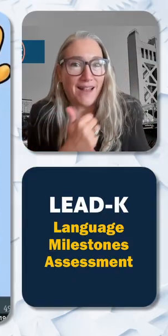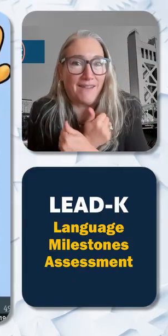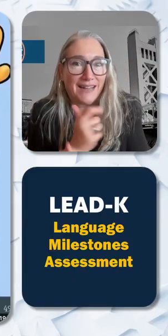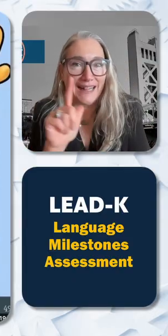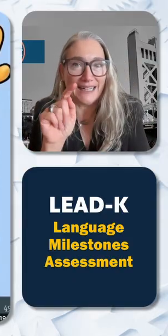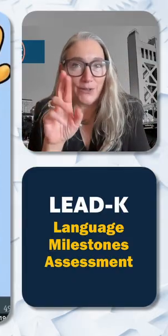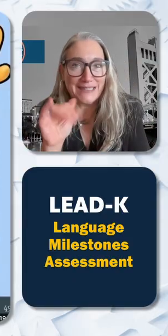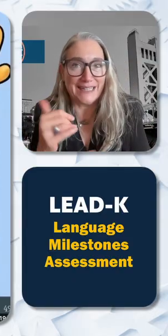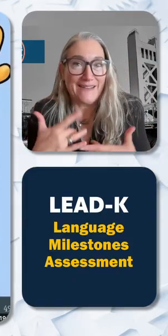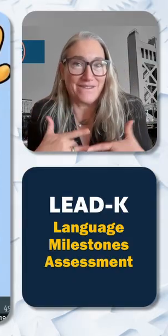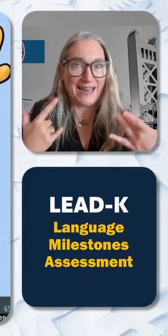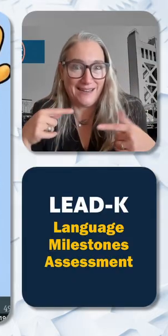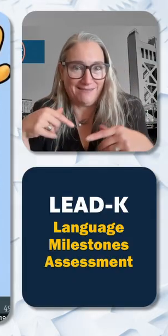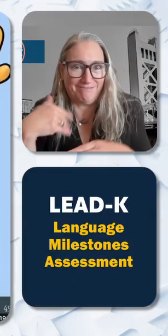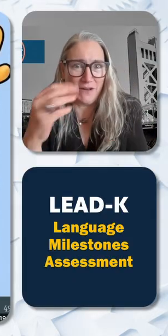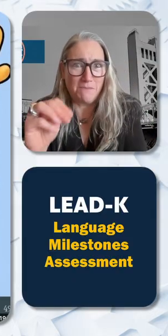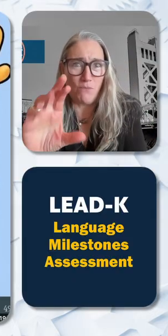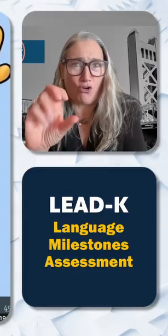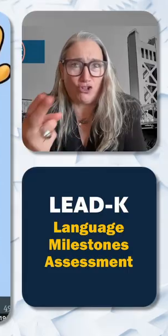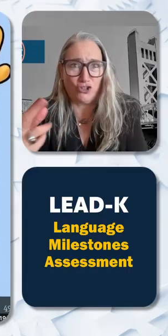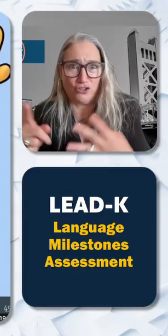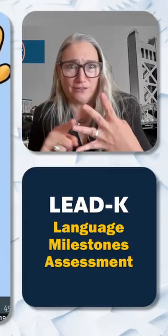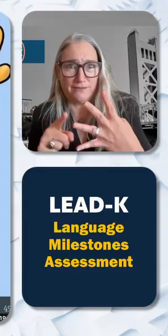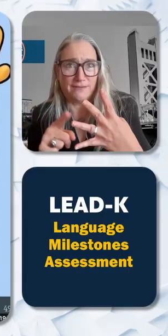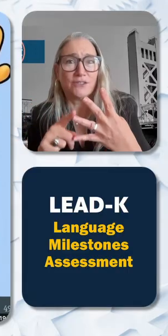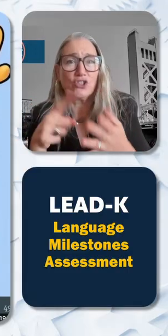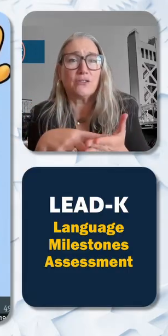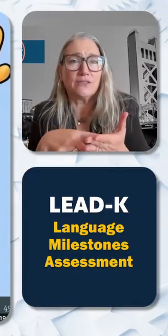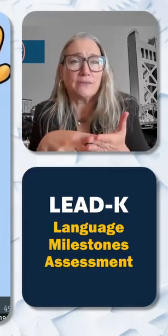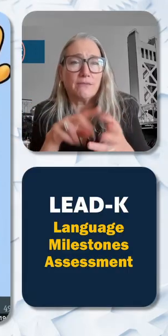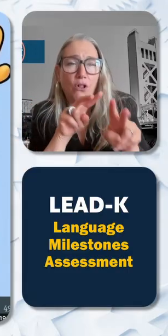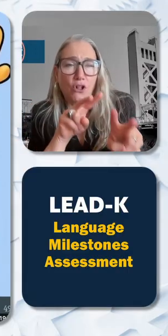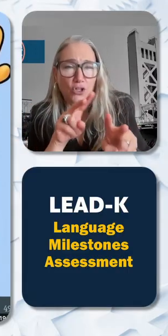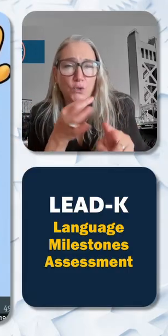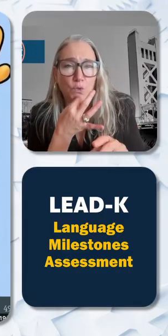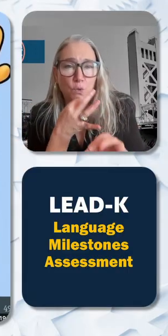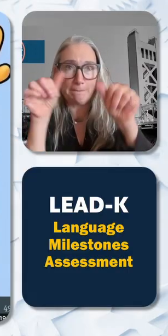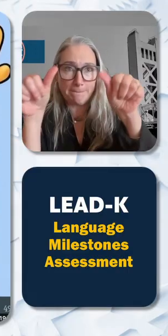By the way, Love and Literacy will be happening soon in March. It's the third week of March.